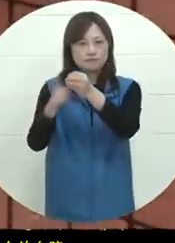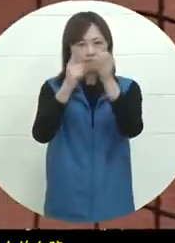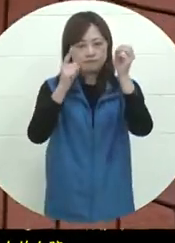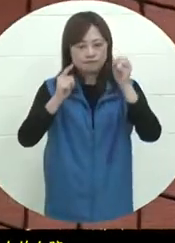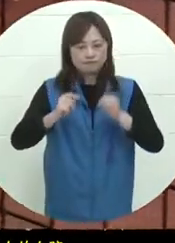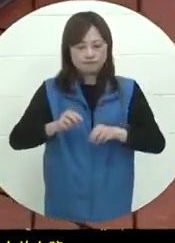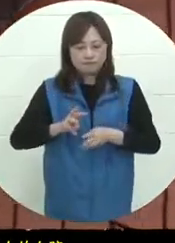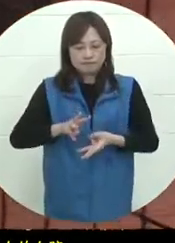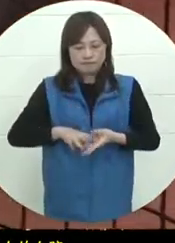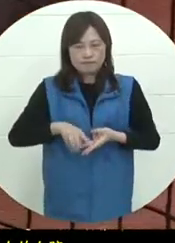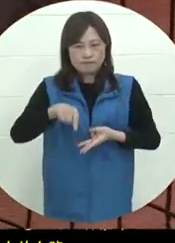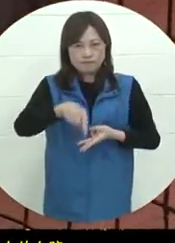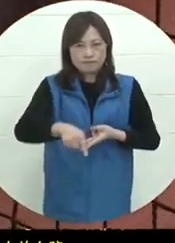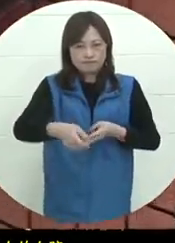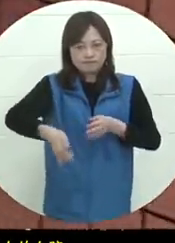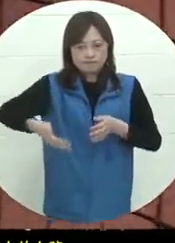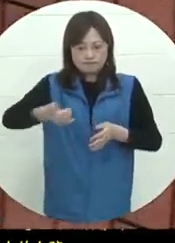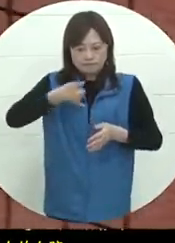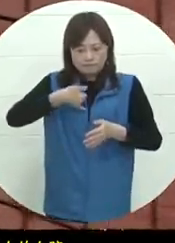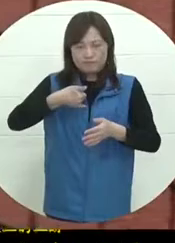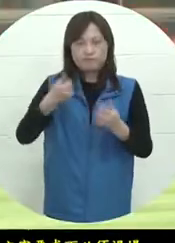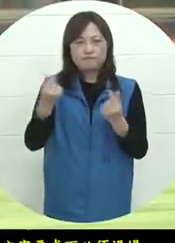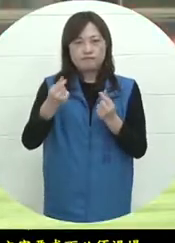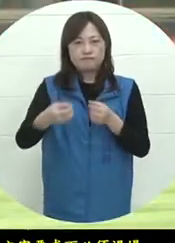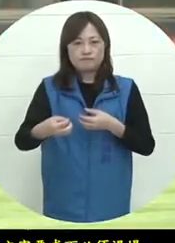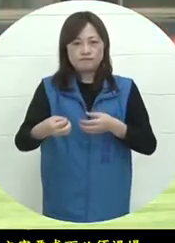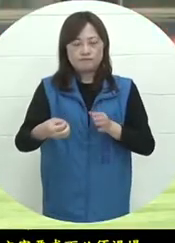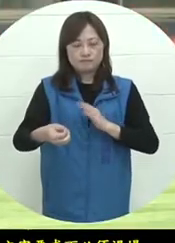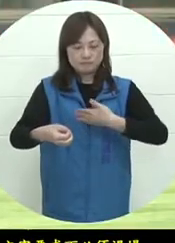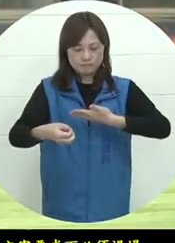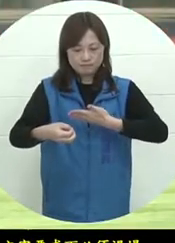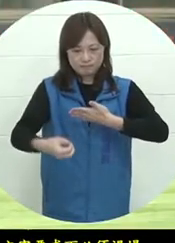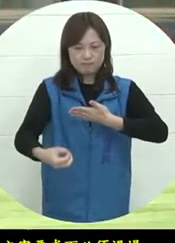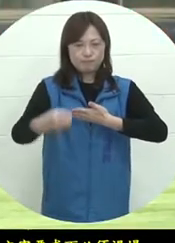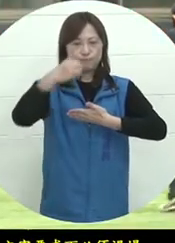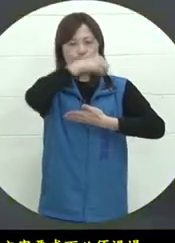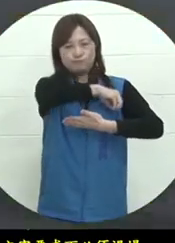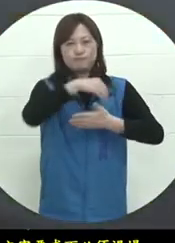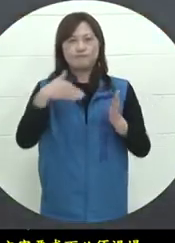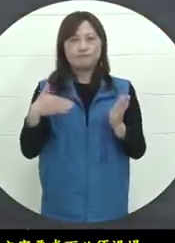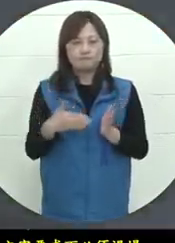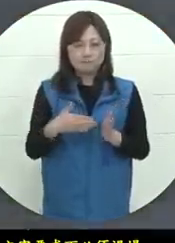it seemed that it had left the field and formed a foul ball. In the end, the ball stayed in the field